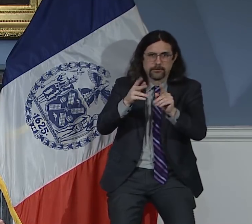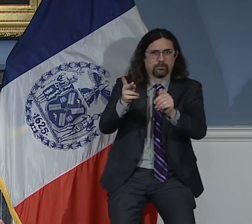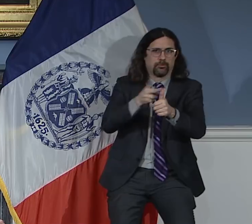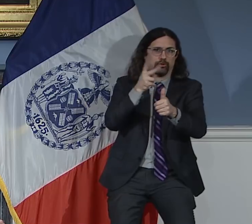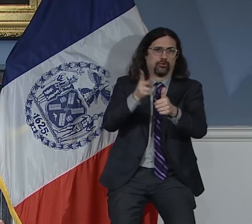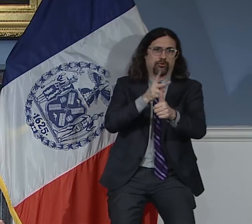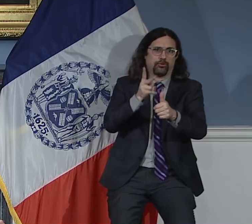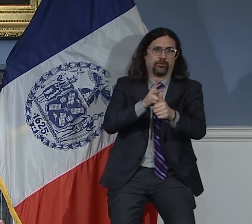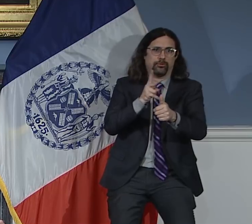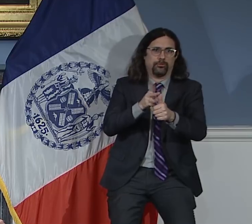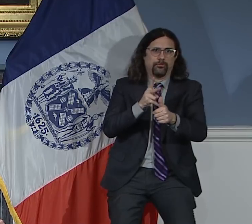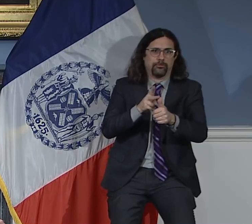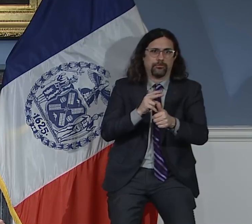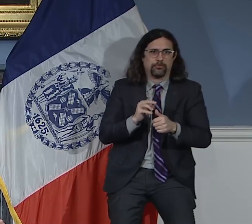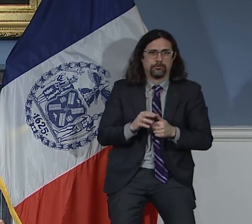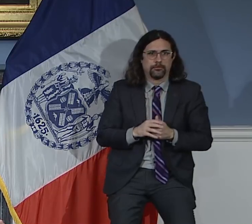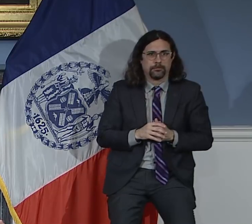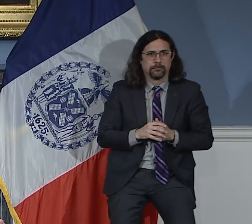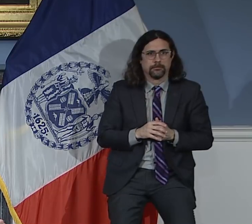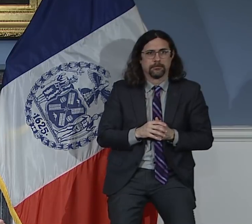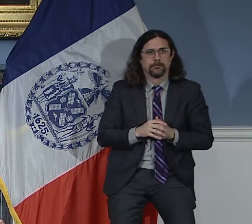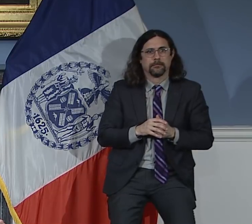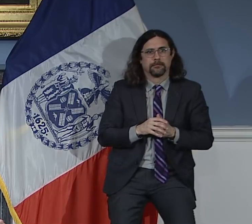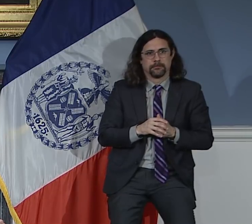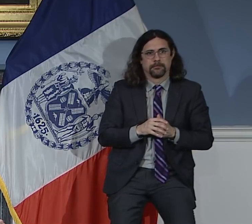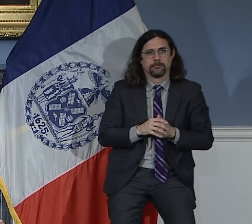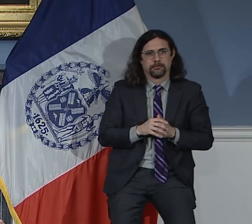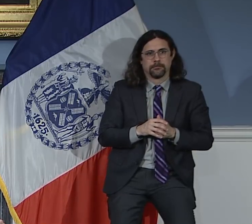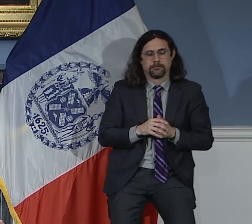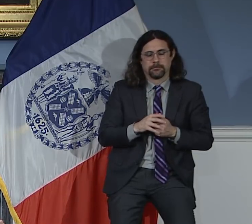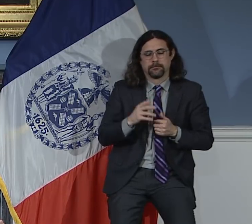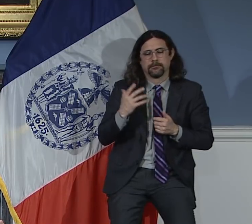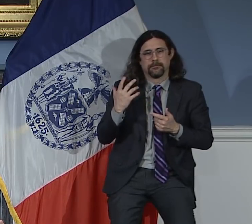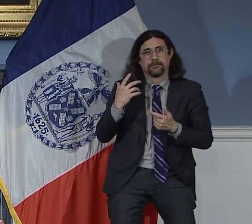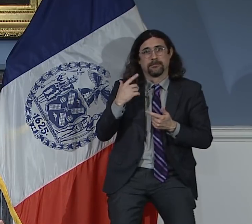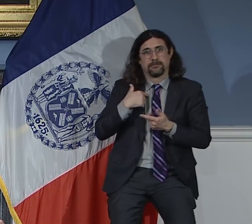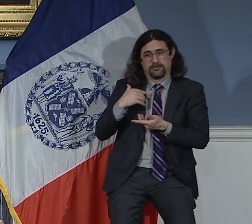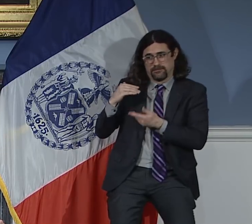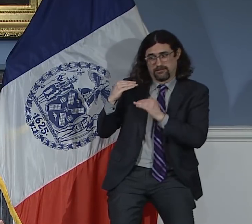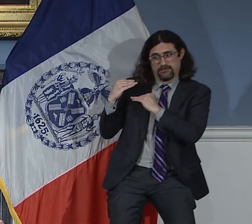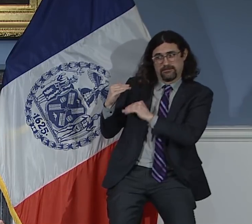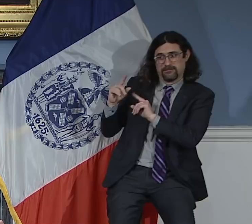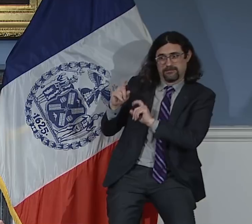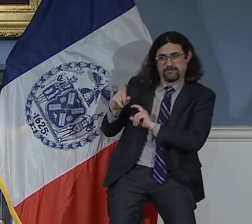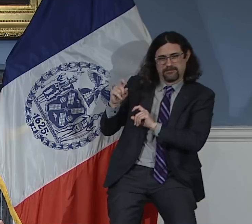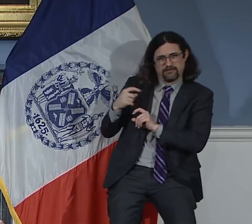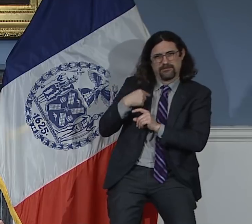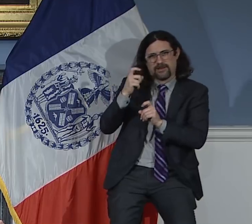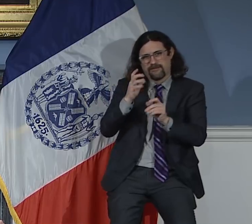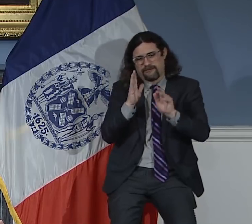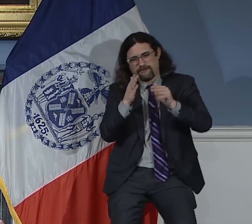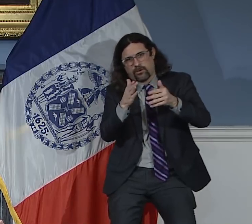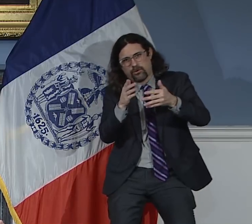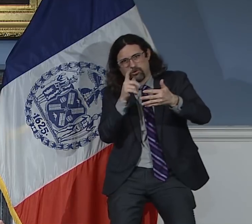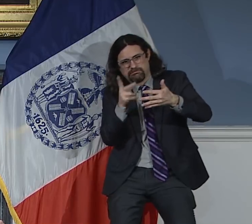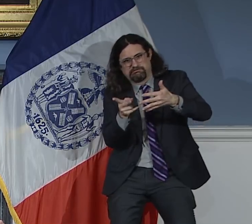REITERATING, ON A PRORIITY BASIS, REESRVTAIO.N EVERYTHING MUST BE FOCUSED ON THOSE IN GREATEST NEED.